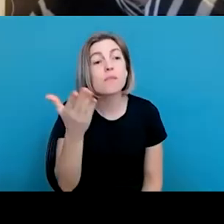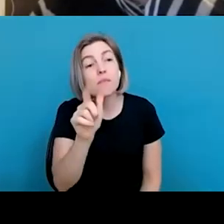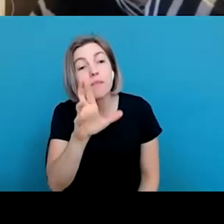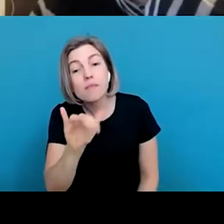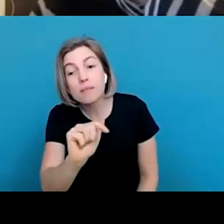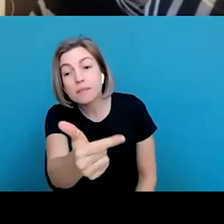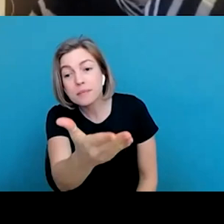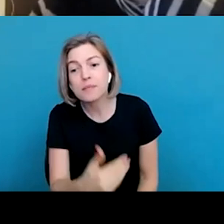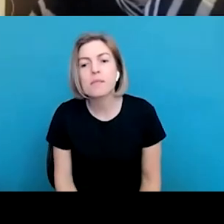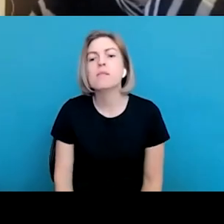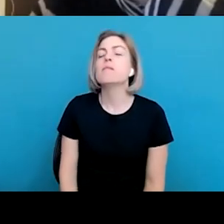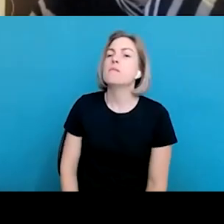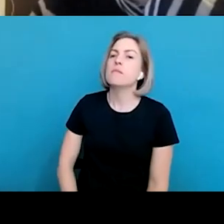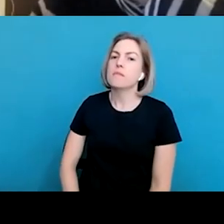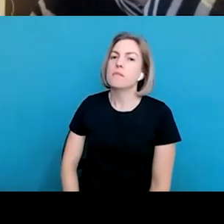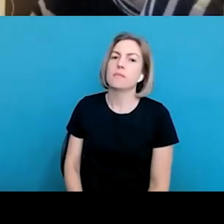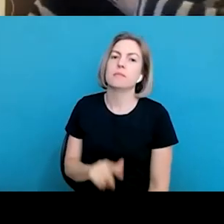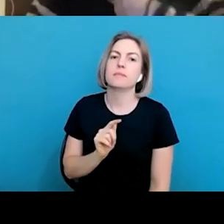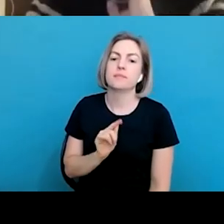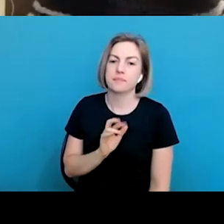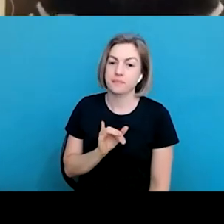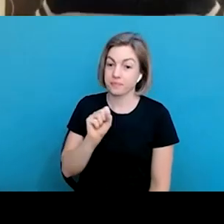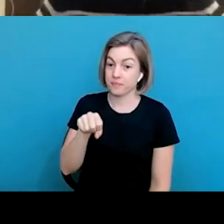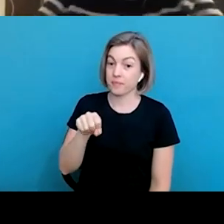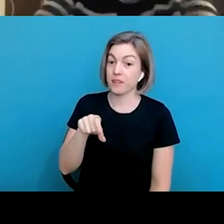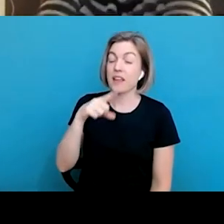I think the ultimate communication